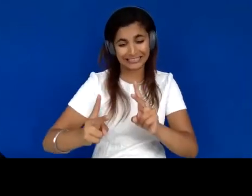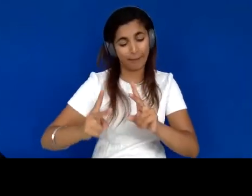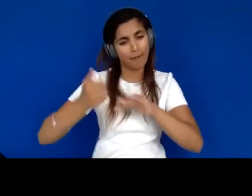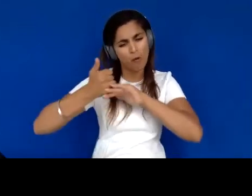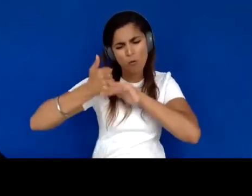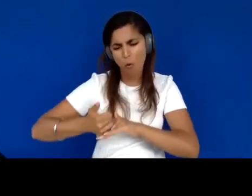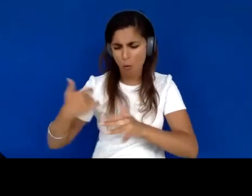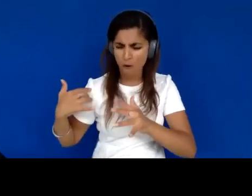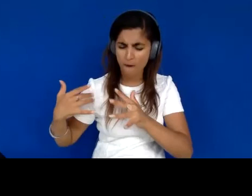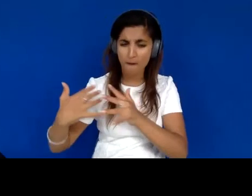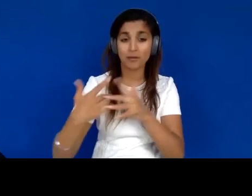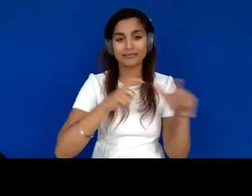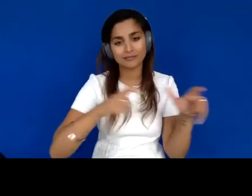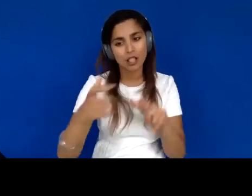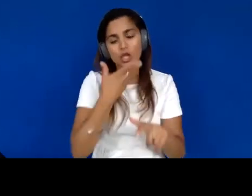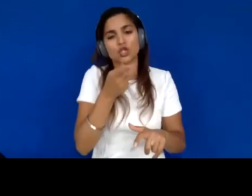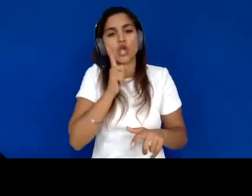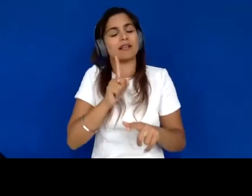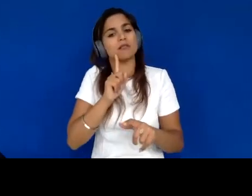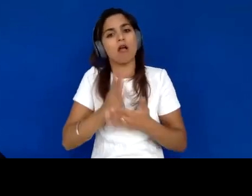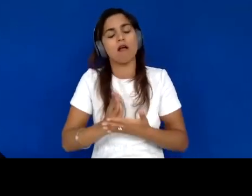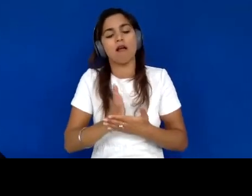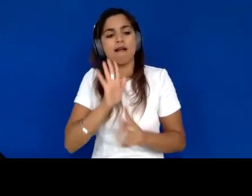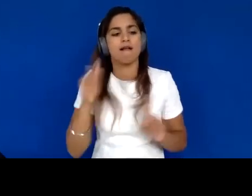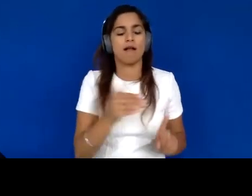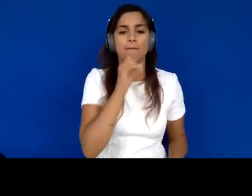sports and sports media they expect extends well beyond what is shown on